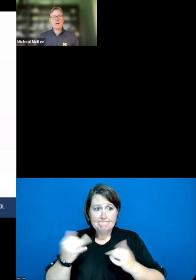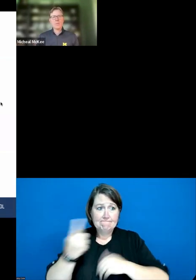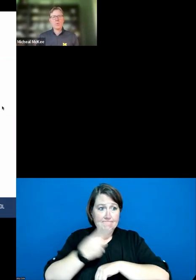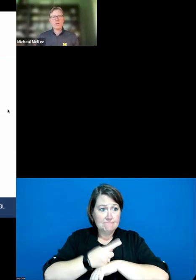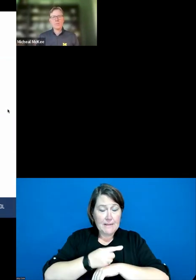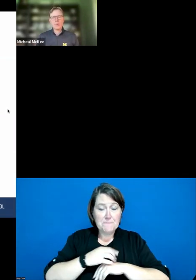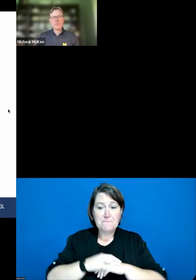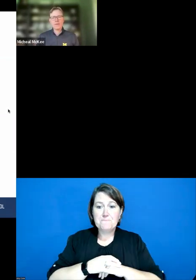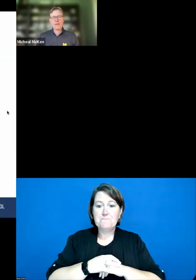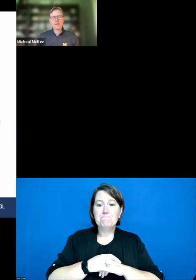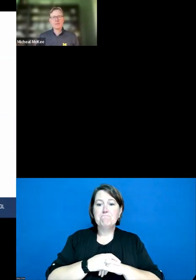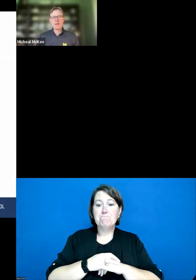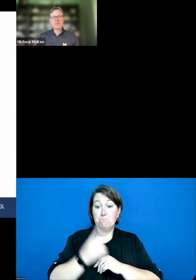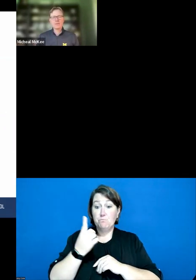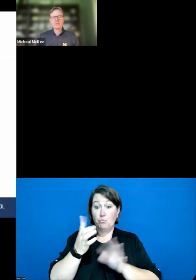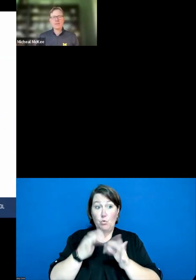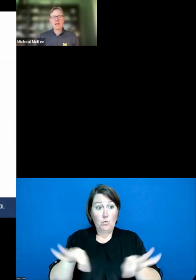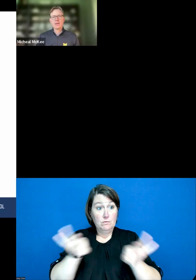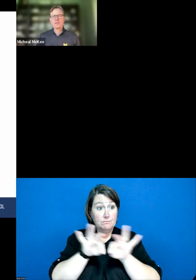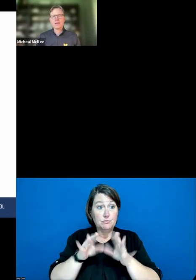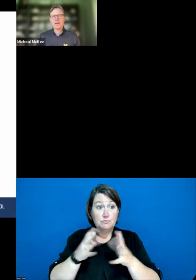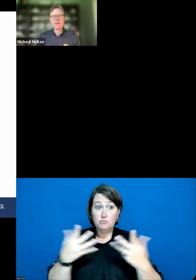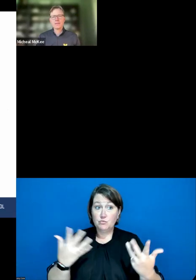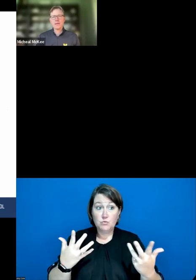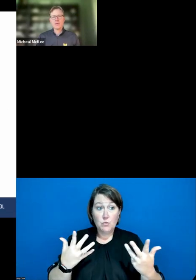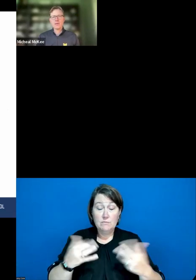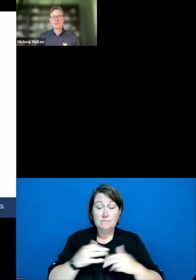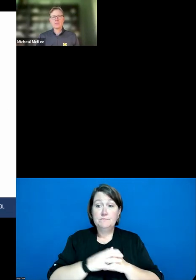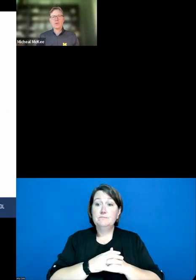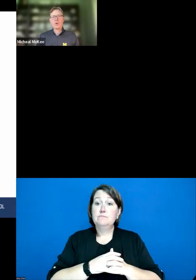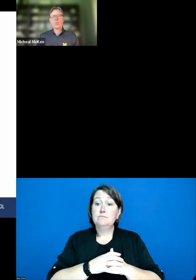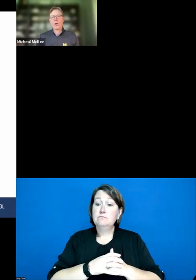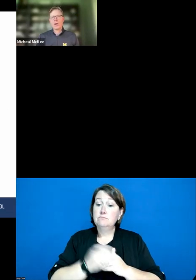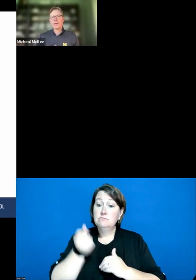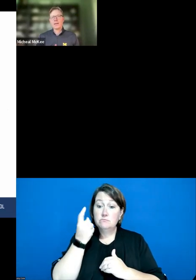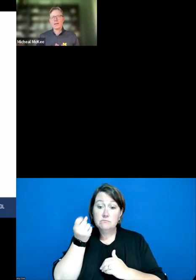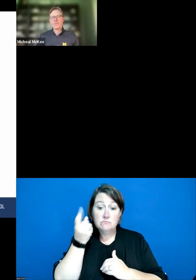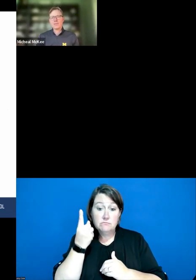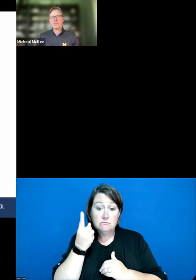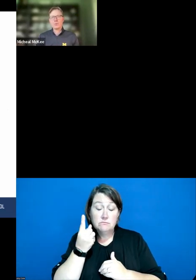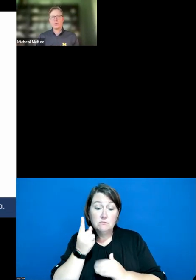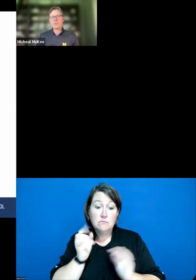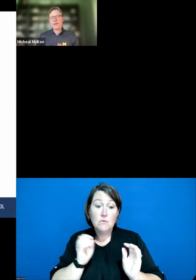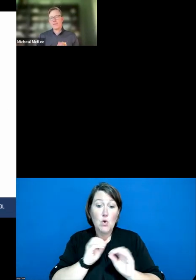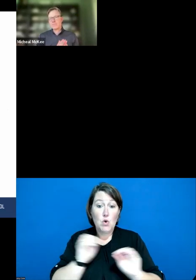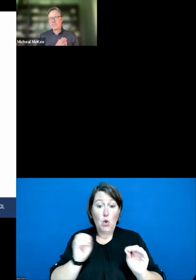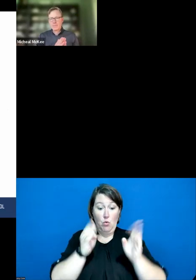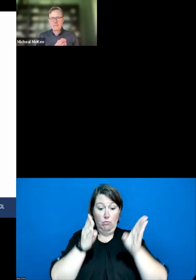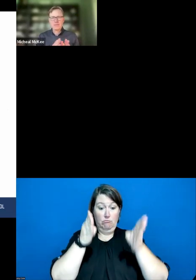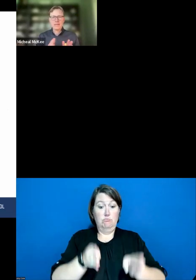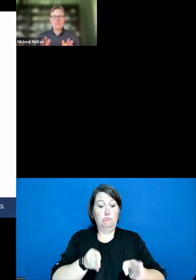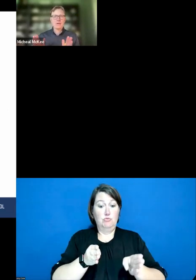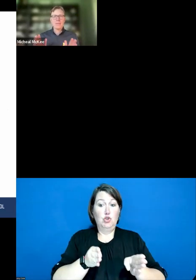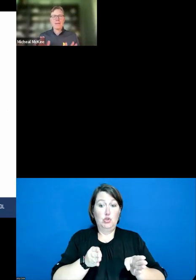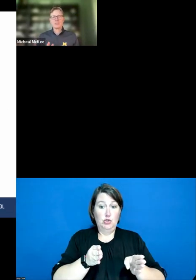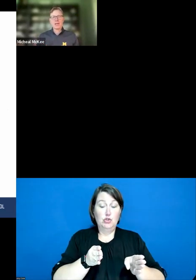One important thing is to understand that there is no one individual that acally is going to match